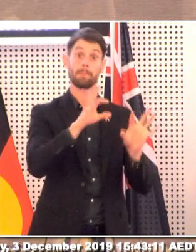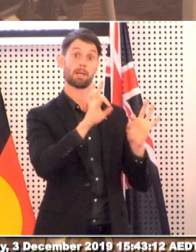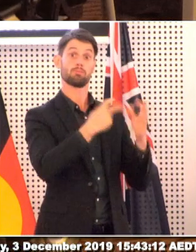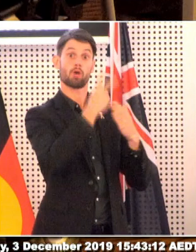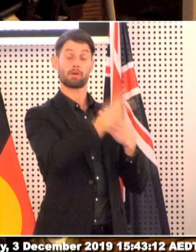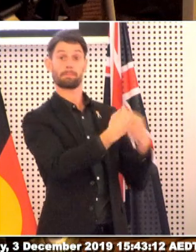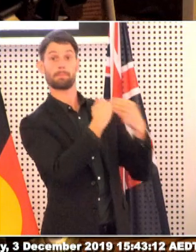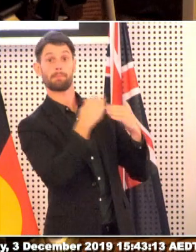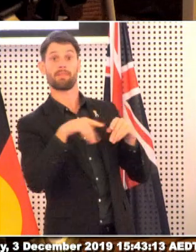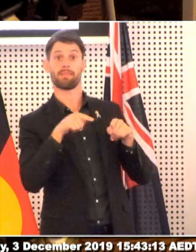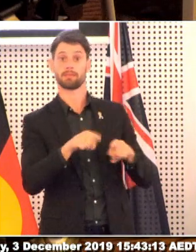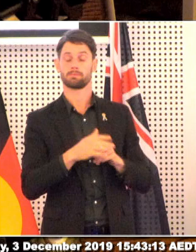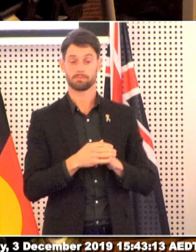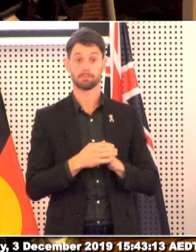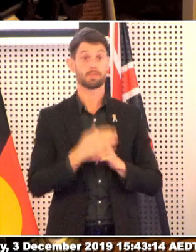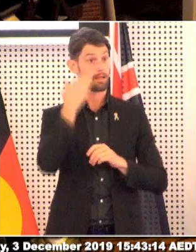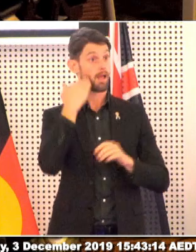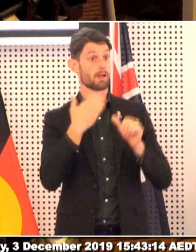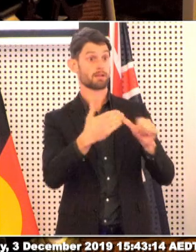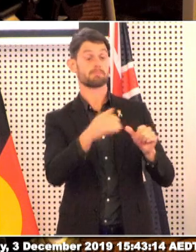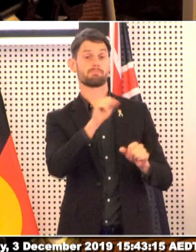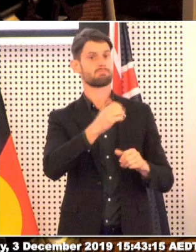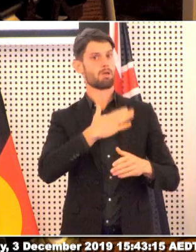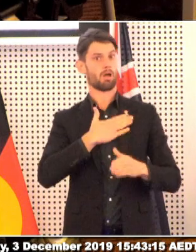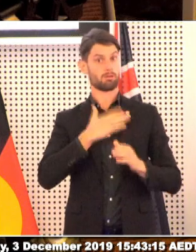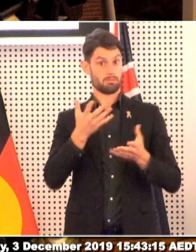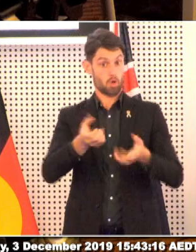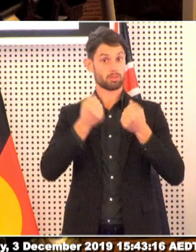Yes, in my induction training, the 10 hours of visiting.